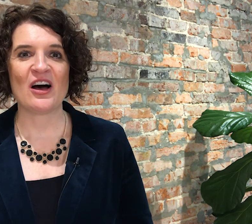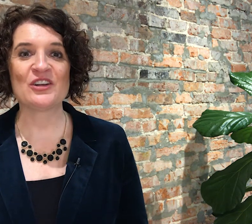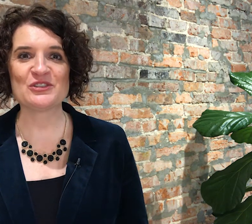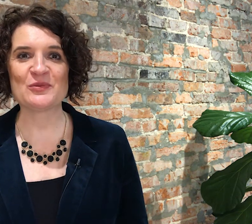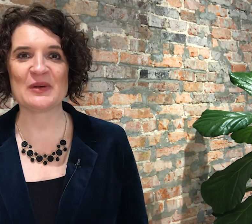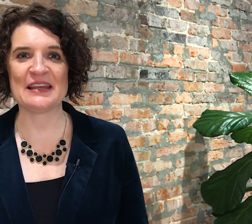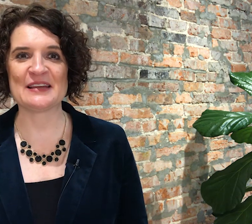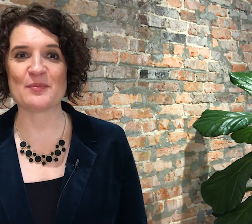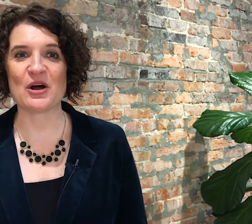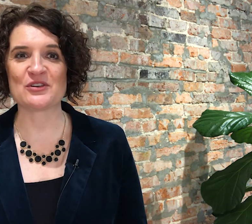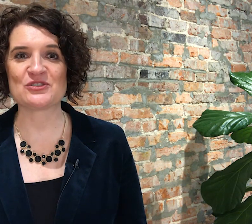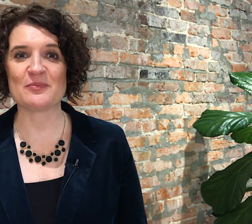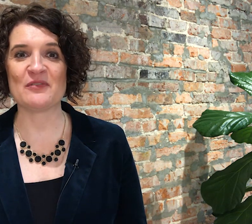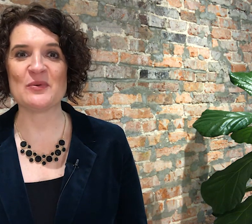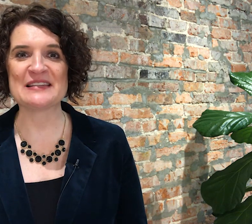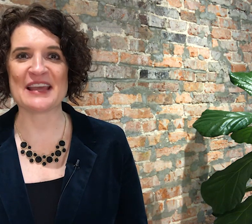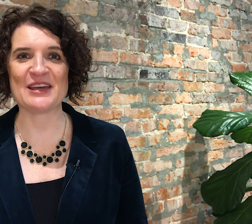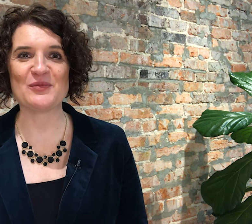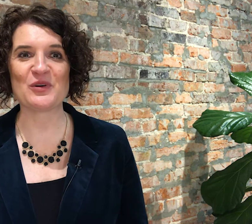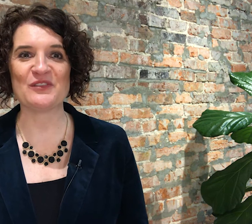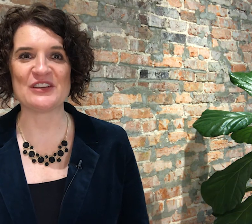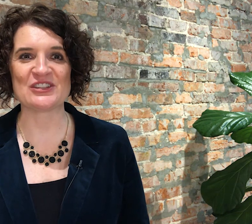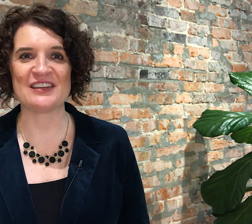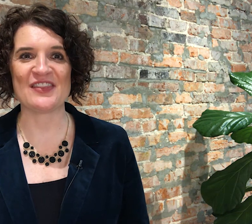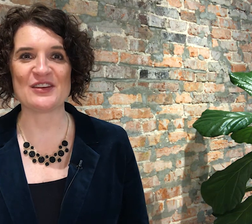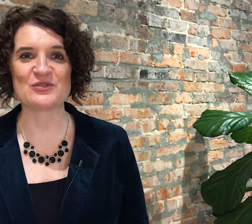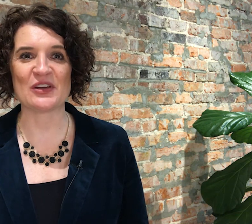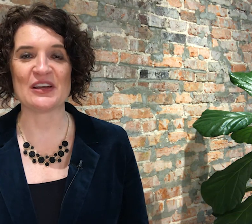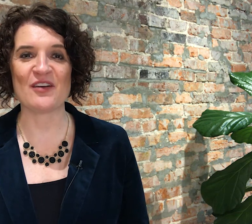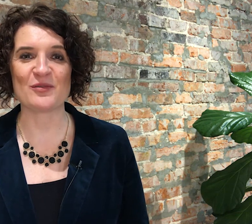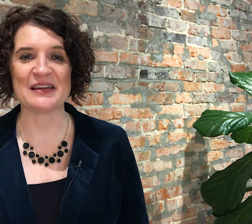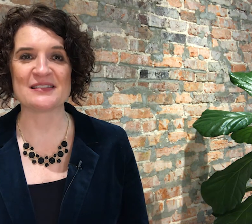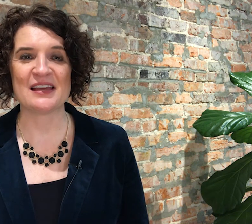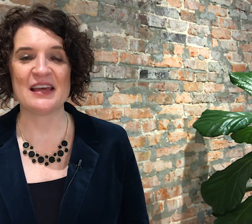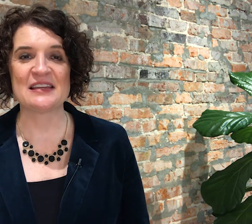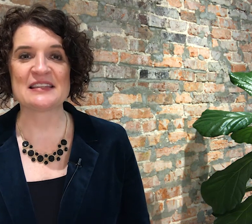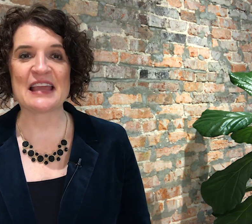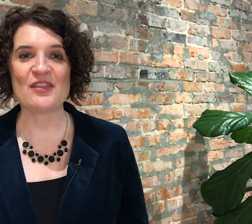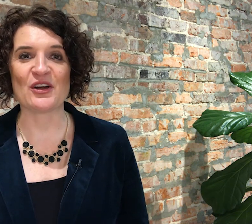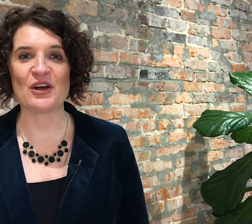All Children Reading is a partnership of USAID, World Vision and the Australian Government.